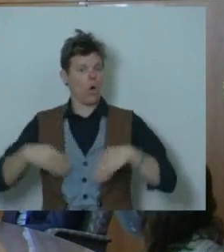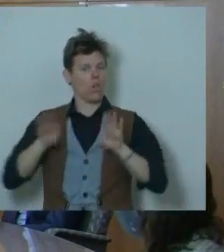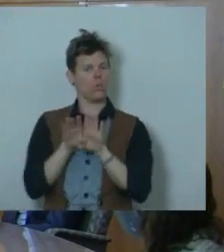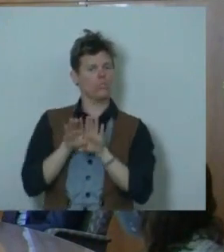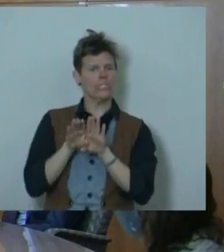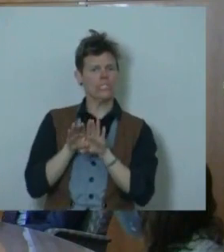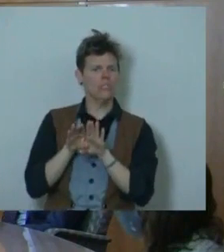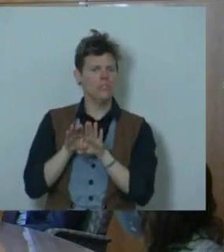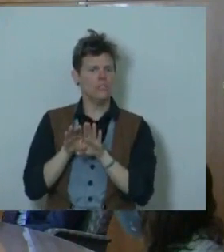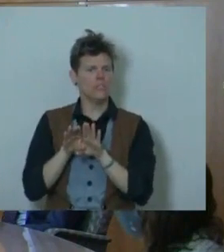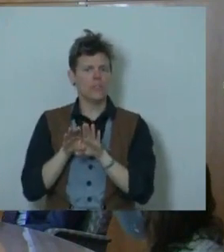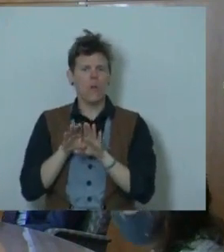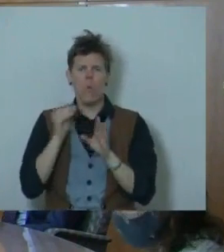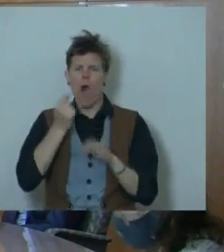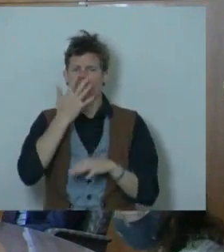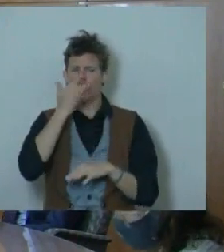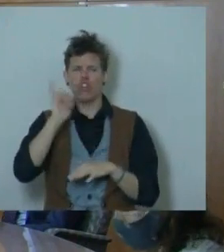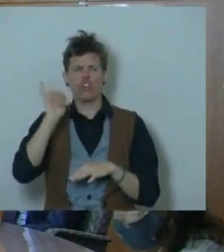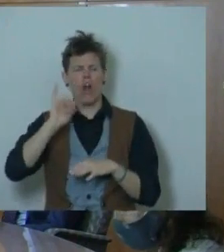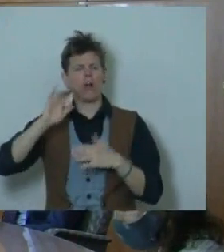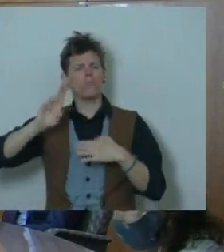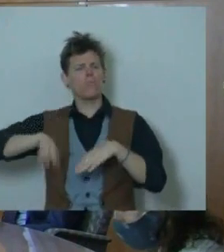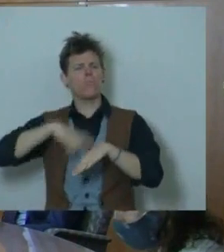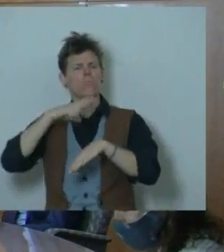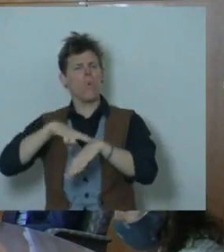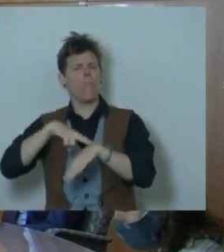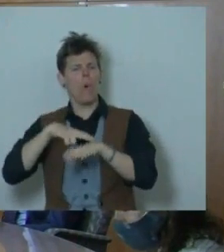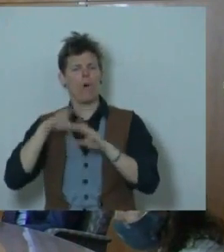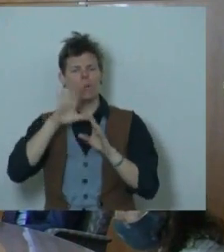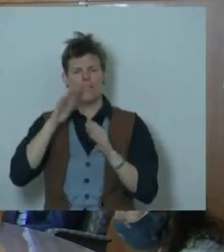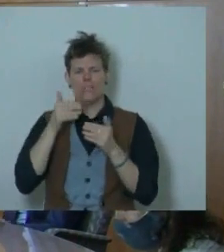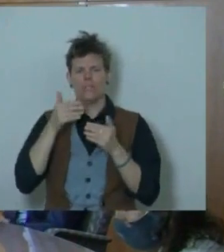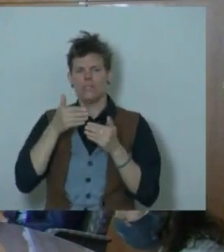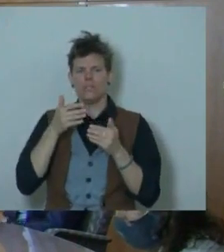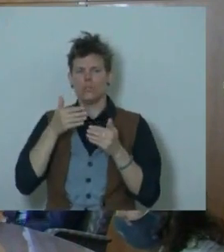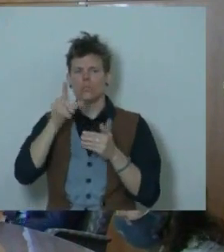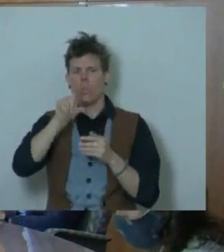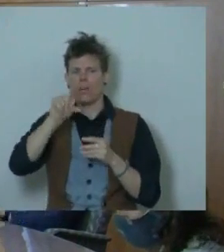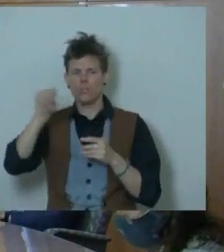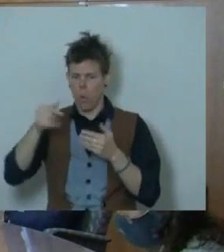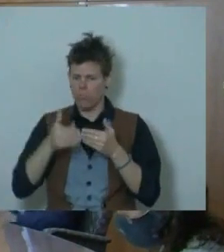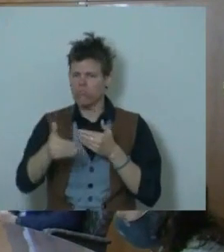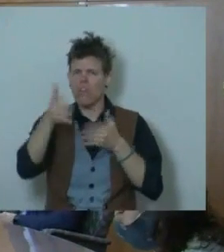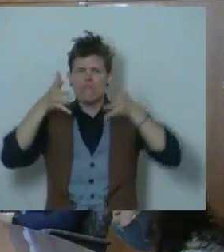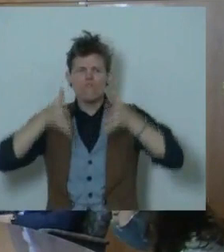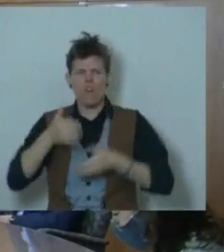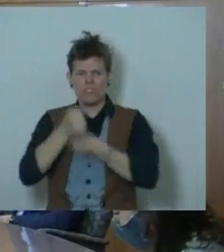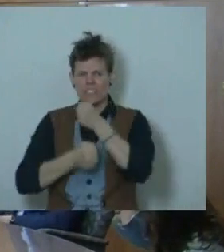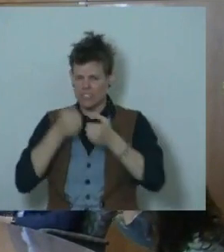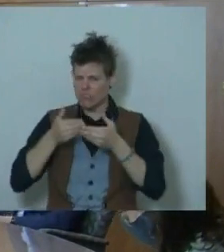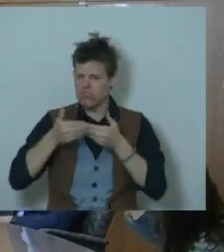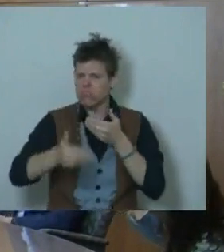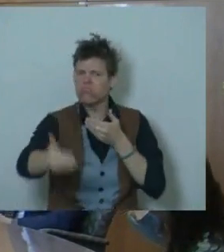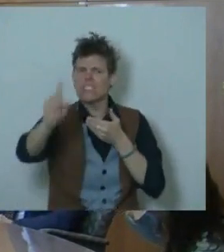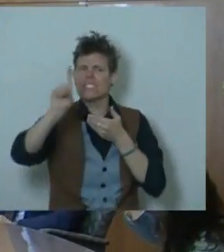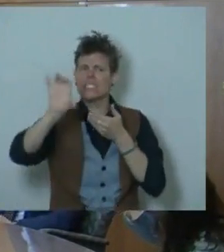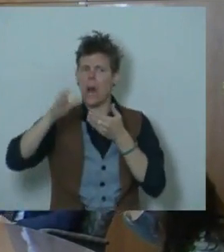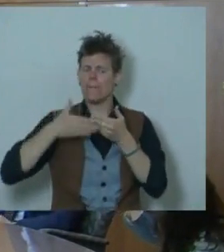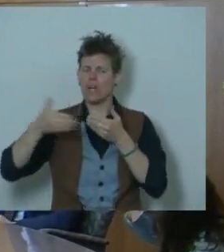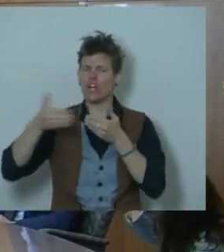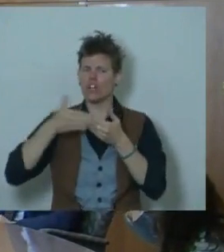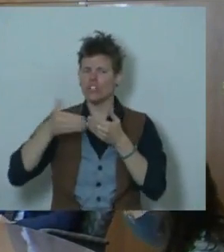SIMPLY PUT, SHOULD NEW MEXICANS BE PREPARED FOR CLOSURES AND A DIFFERENCE IN THE NORMALCY OF LIFE FOR THE REST OF 2020?